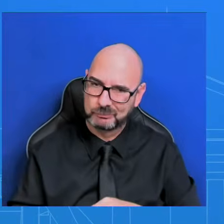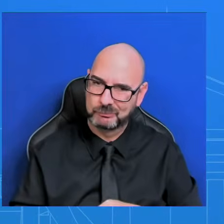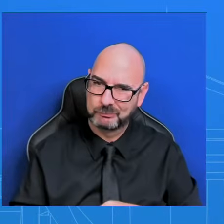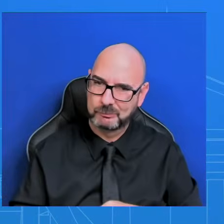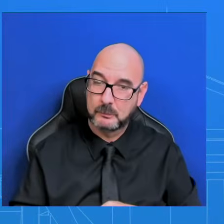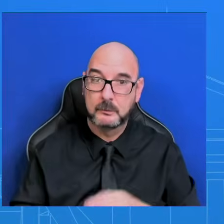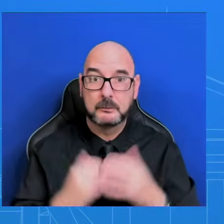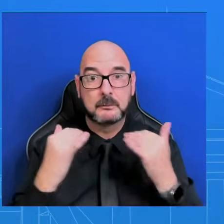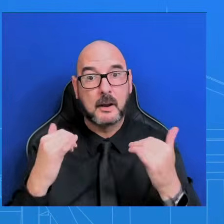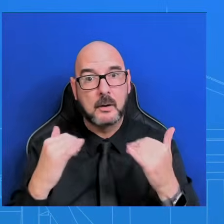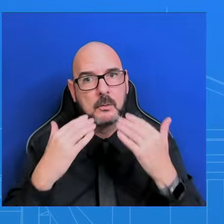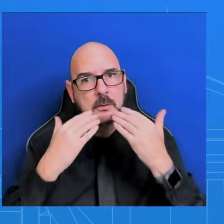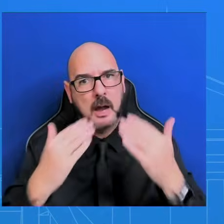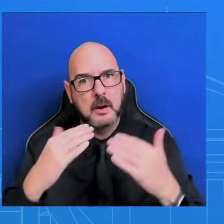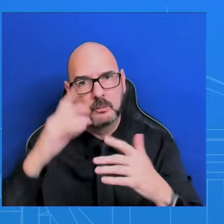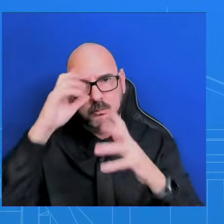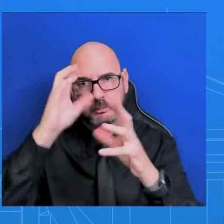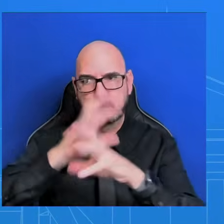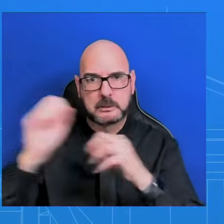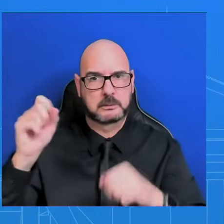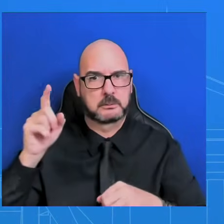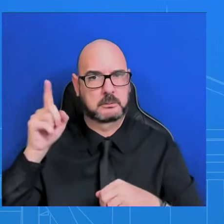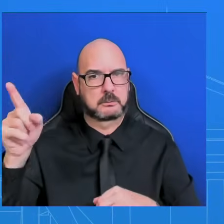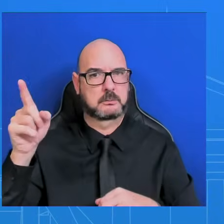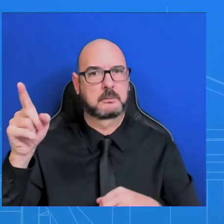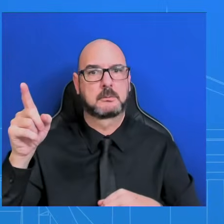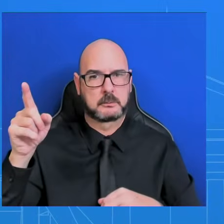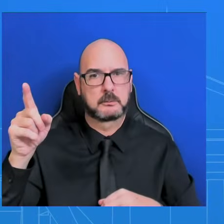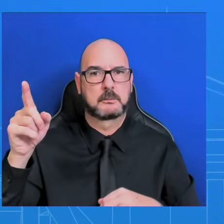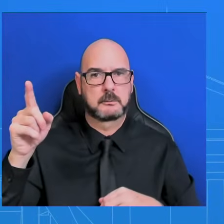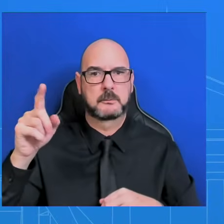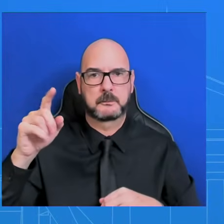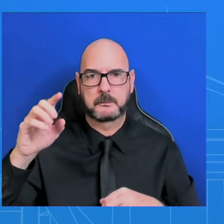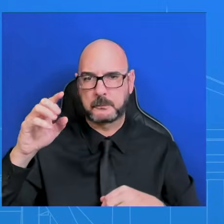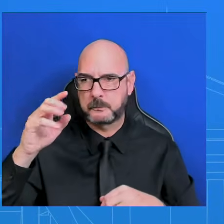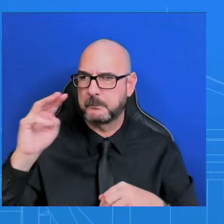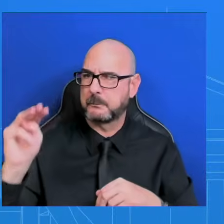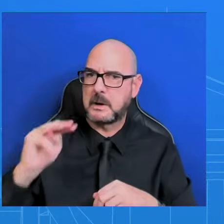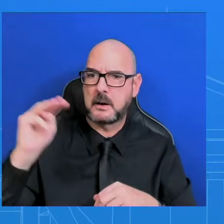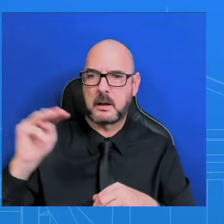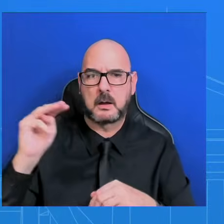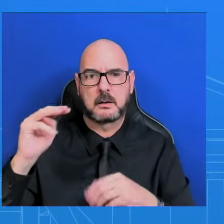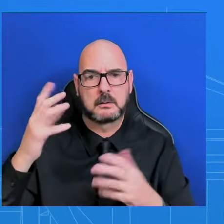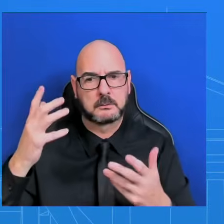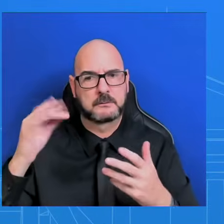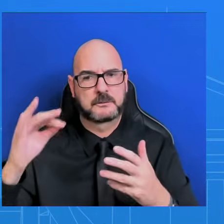millions of American families have a bit more breathing room to start a business, save their --